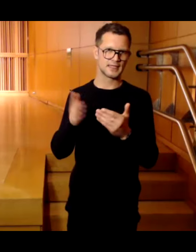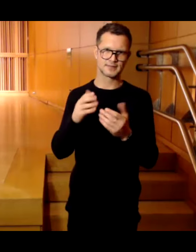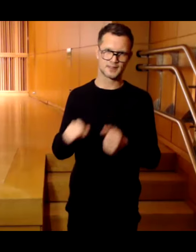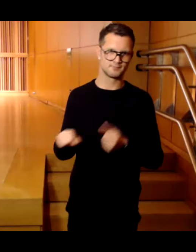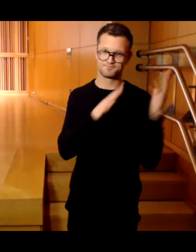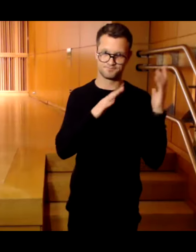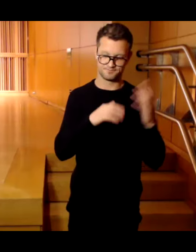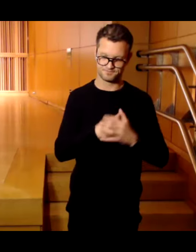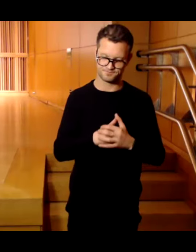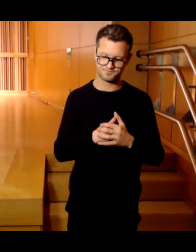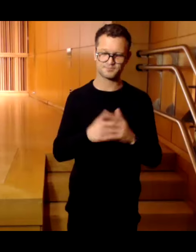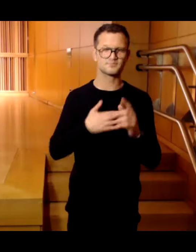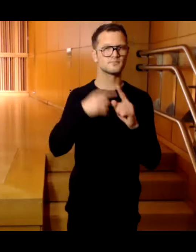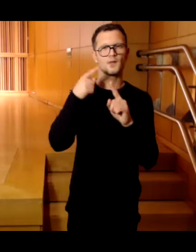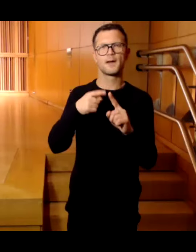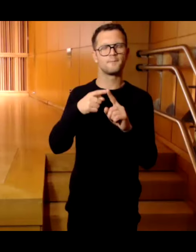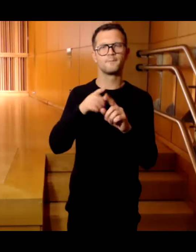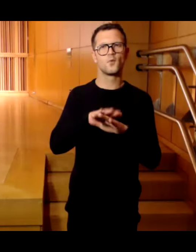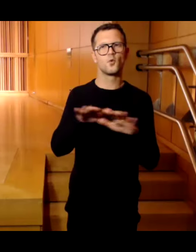My point is not, however, to enter into old.